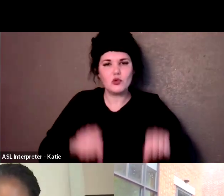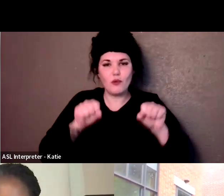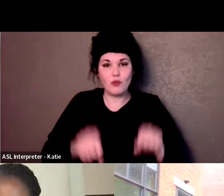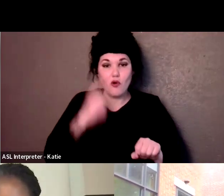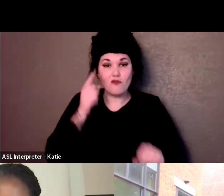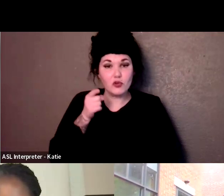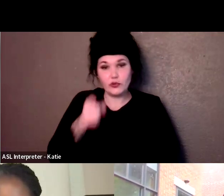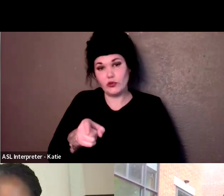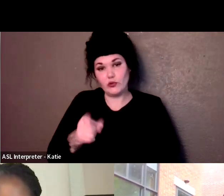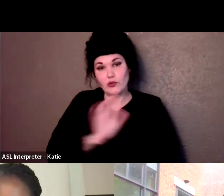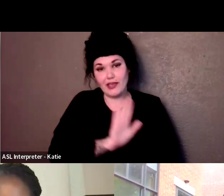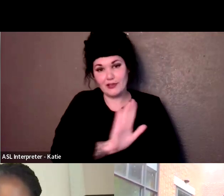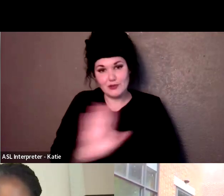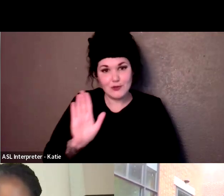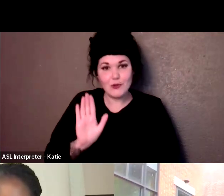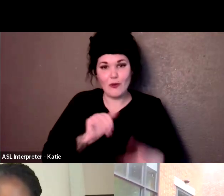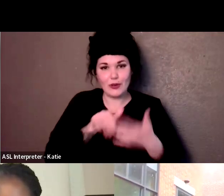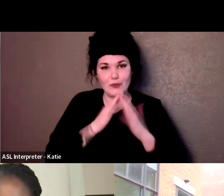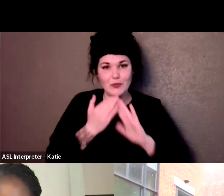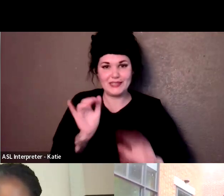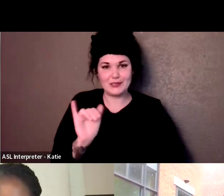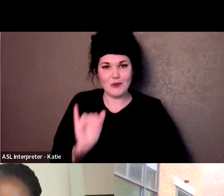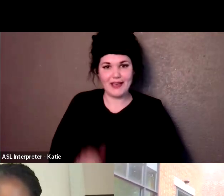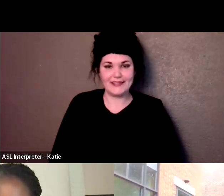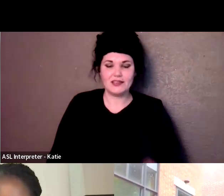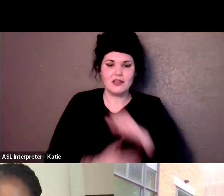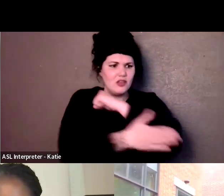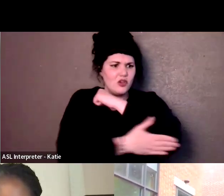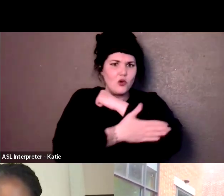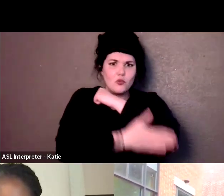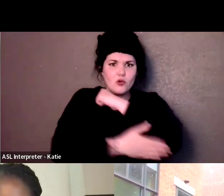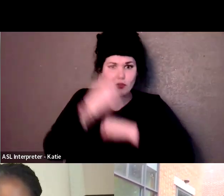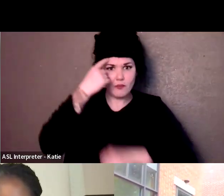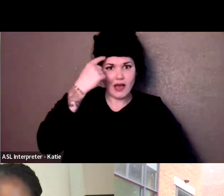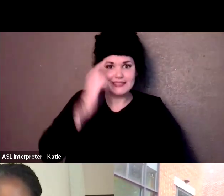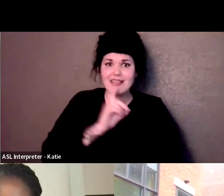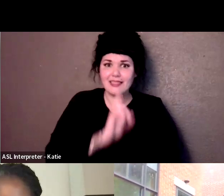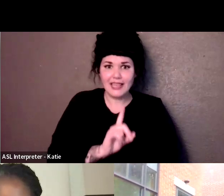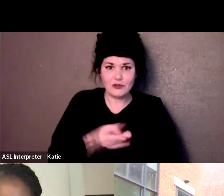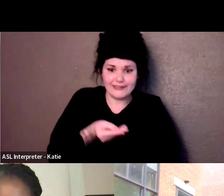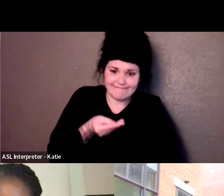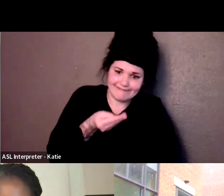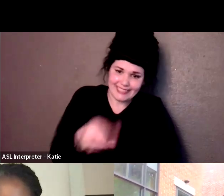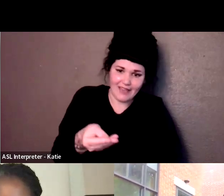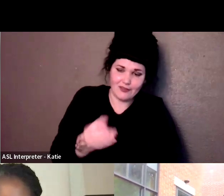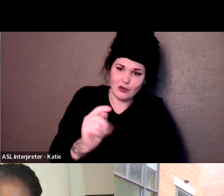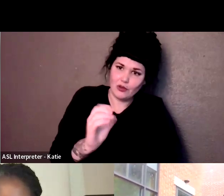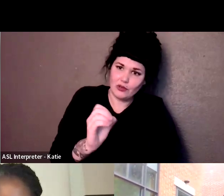well. Chuck with Rural Minds literally gave y'all the toolkit! He said, 'Here! Here's the website. Here's the